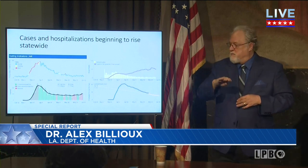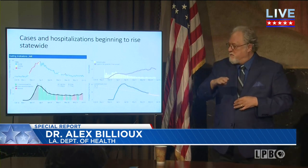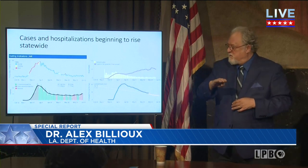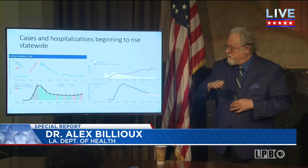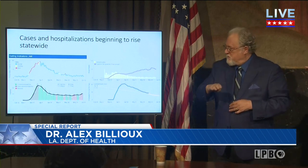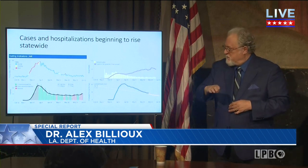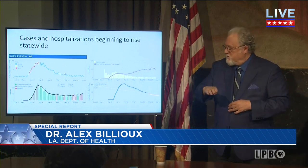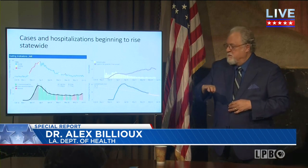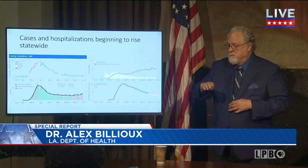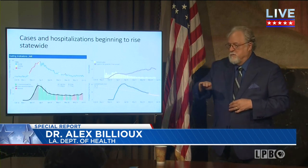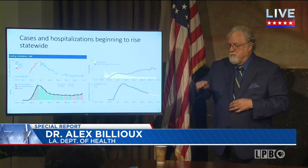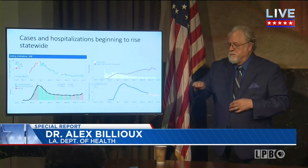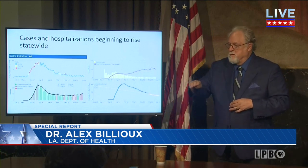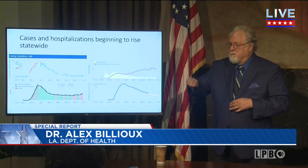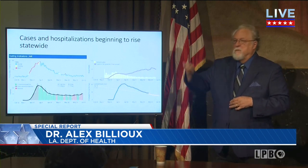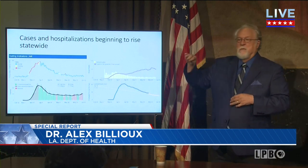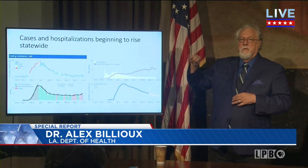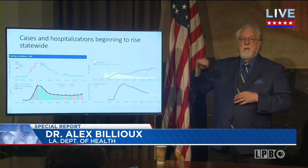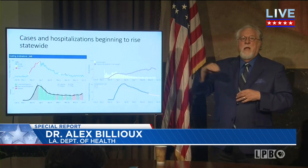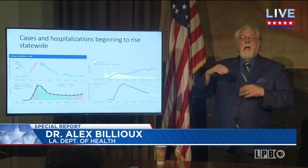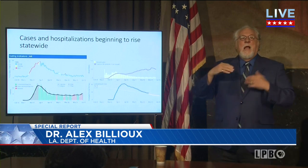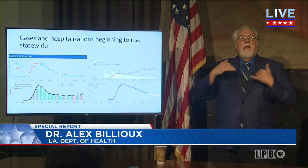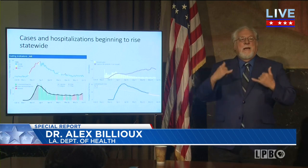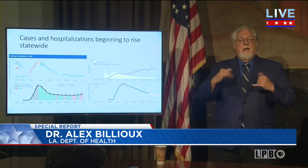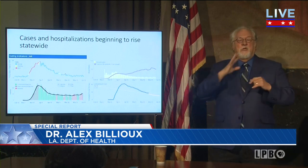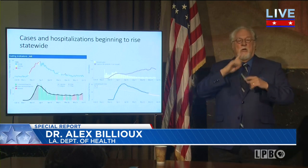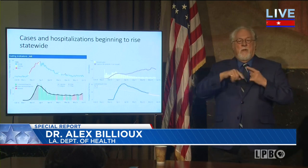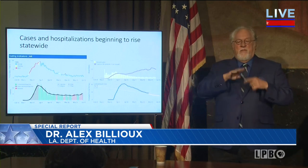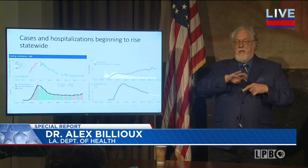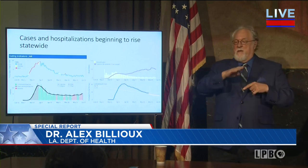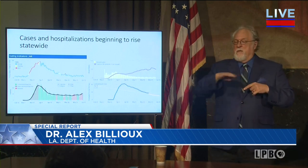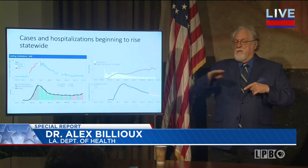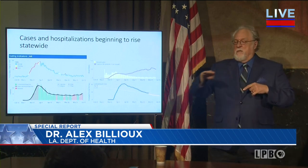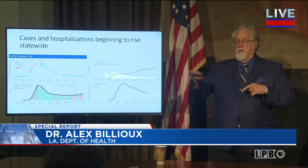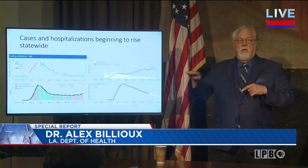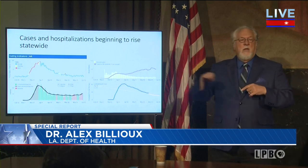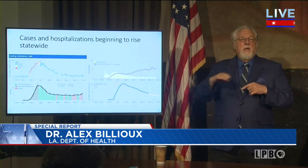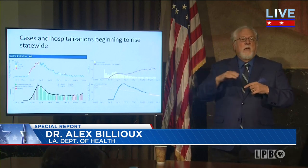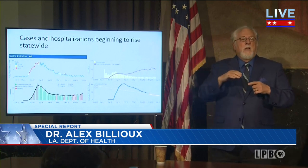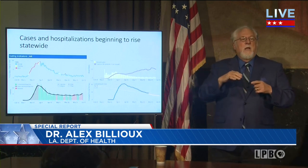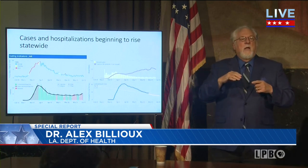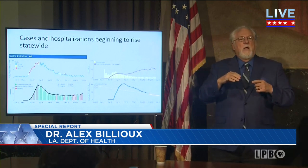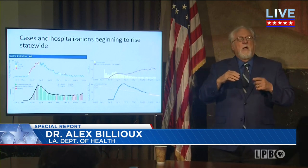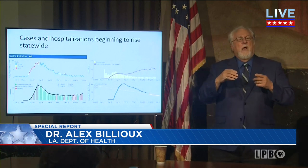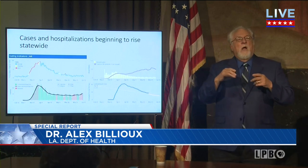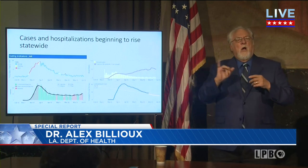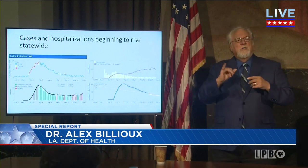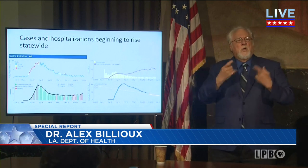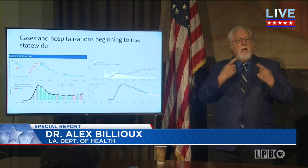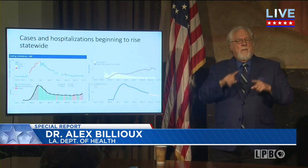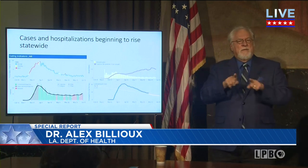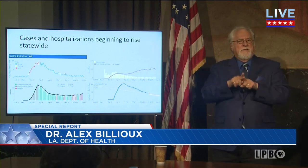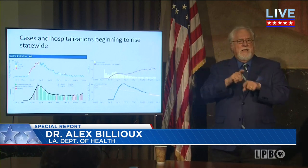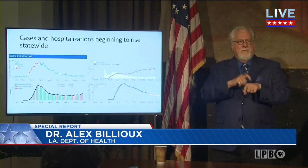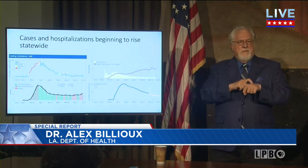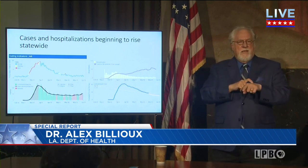WE'VE SHOWN THIS BEFORE THAT WE HAVE THIS STEEP RISE, A NICE DECLINE AND MOST RECENTLY WHAT